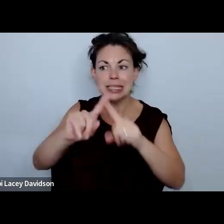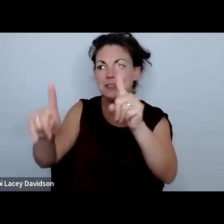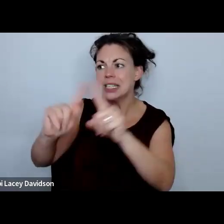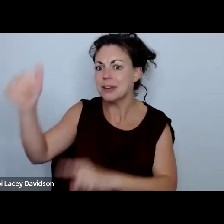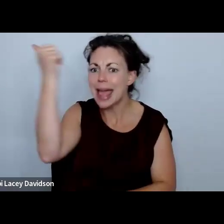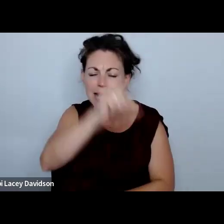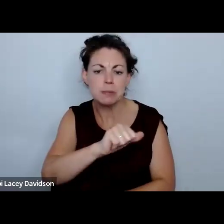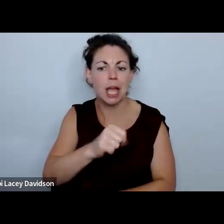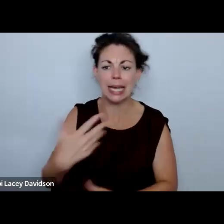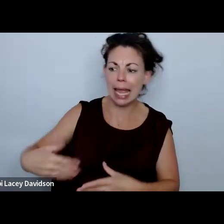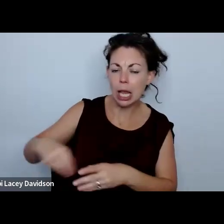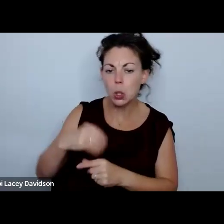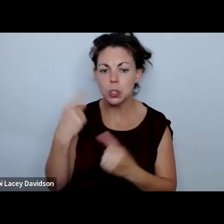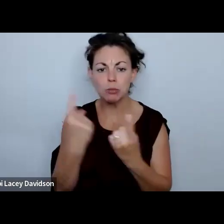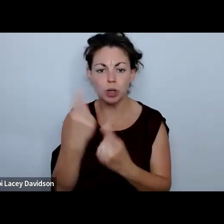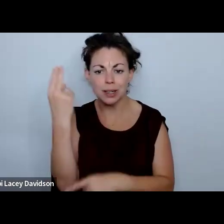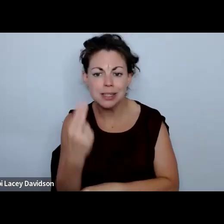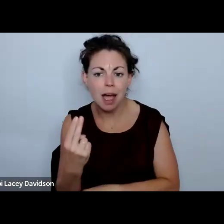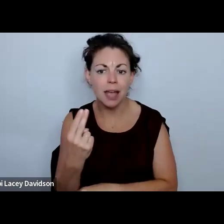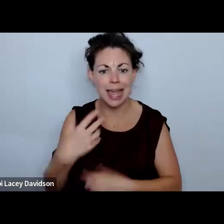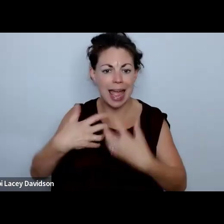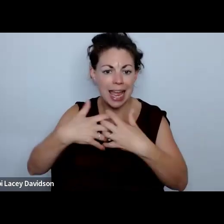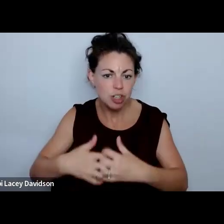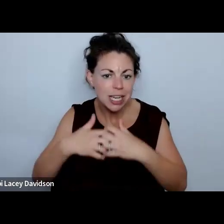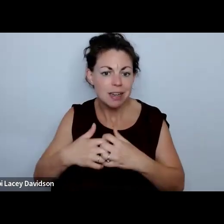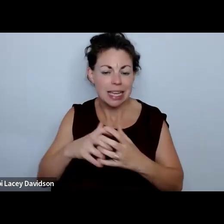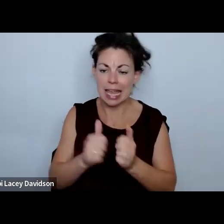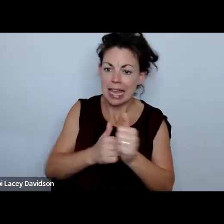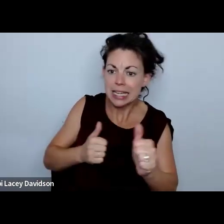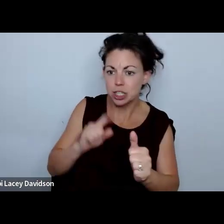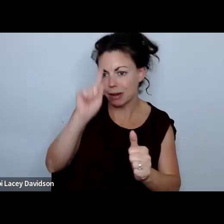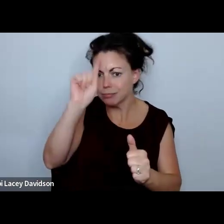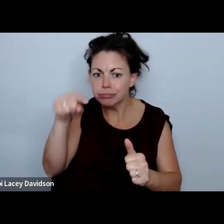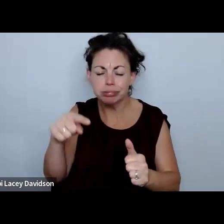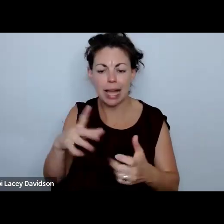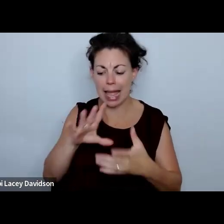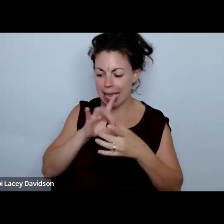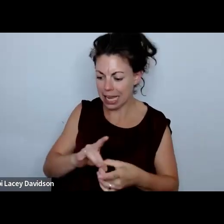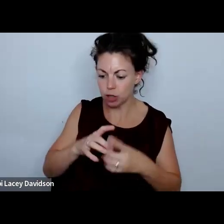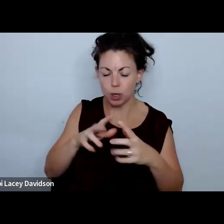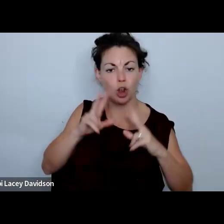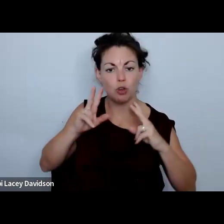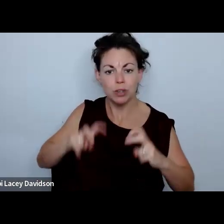transport by ensuring that all future travel systems in the UK have accessibility for disabled